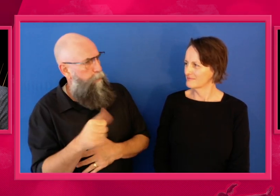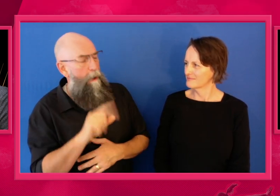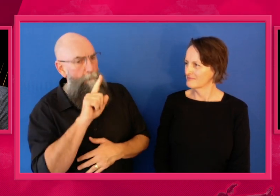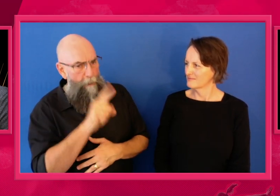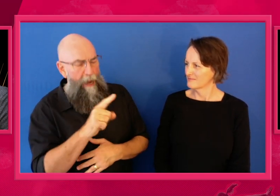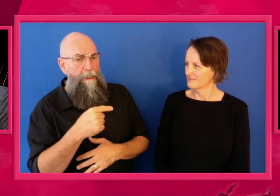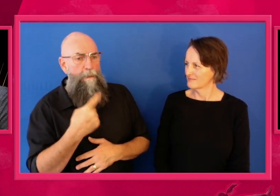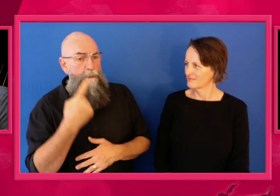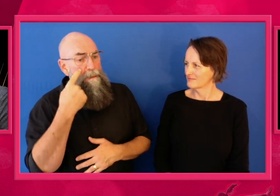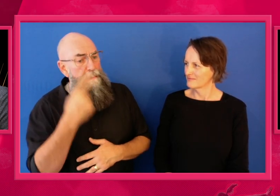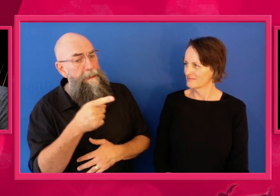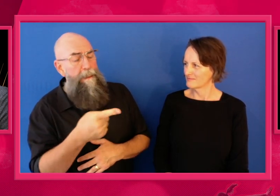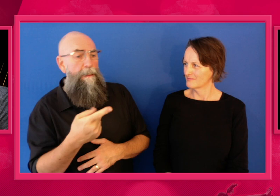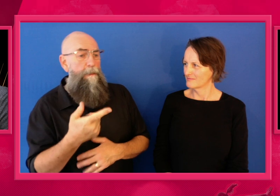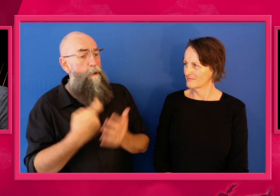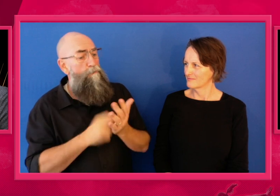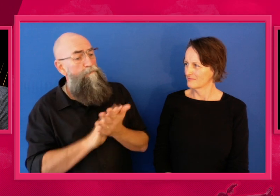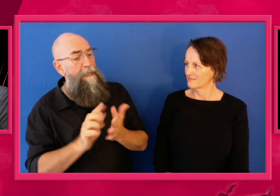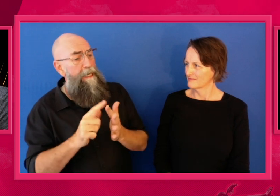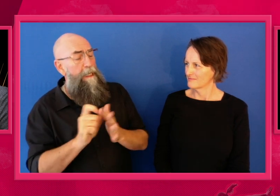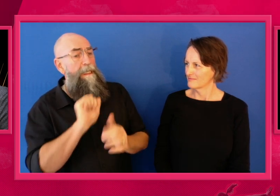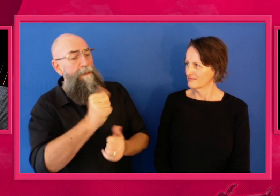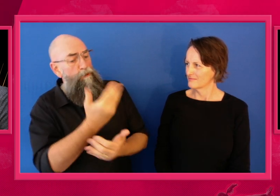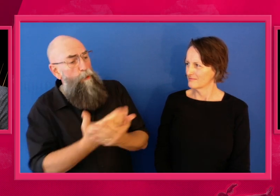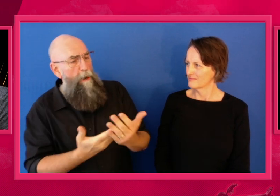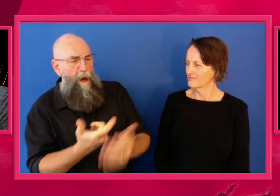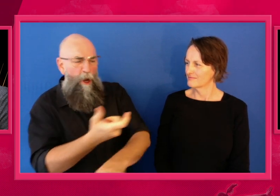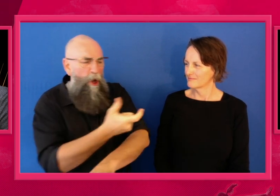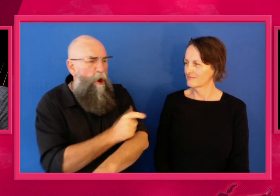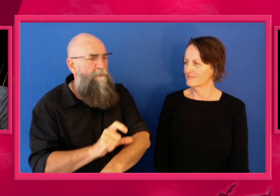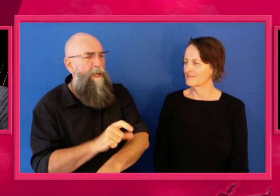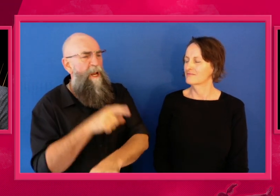as well, he's come to tell his story. And, and to leave that team, the Paralympic team